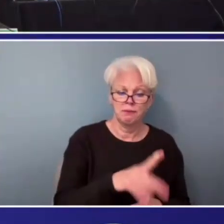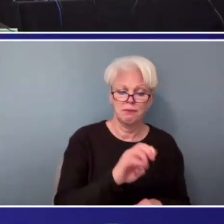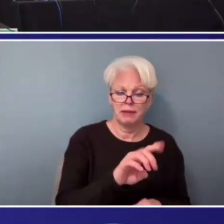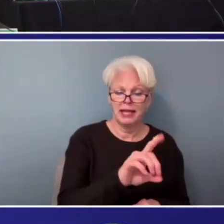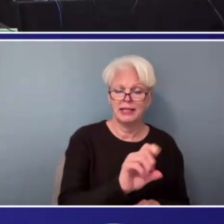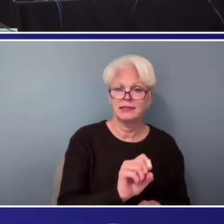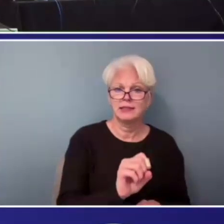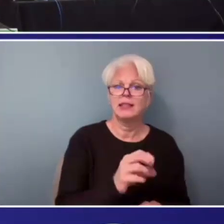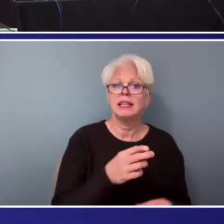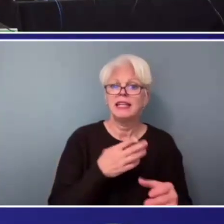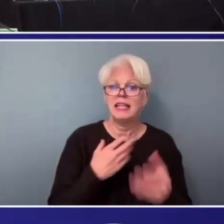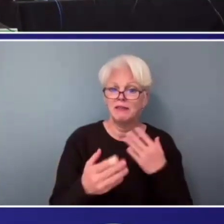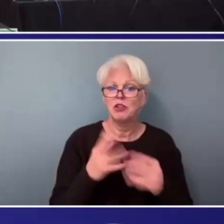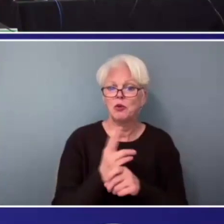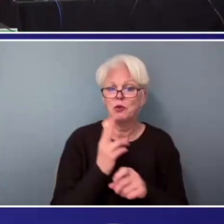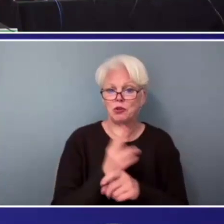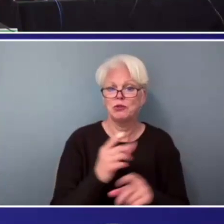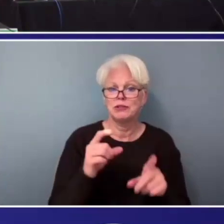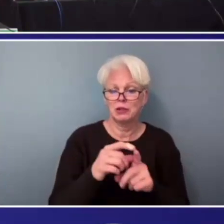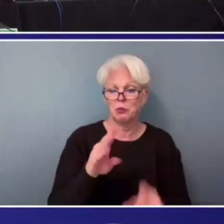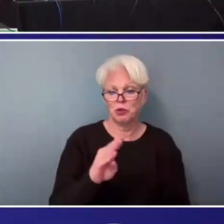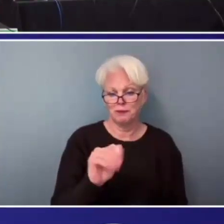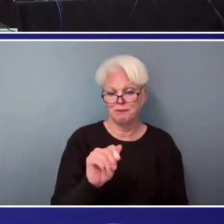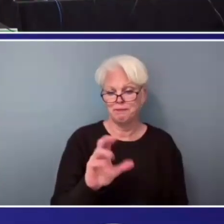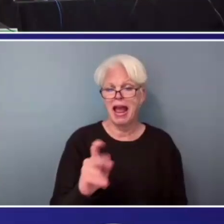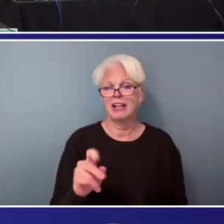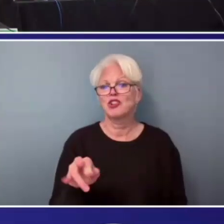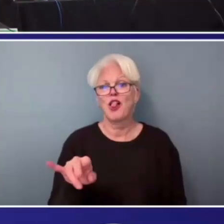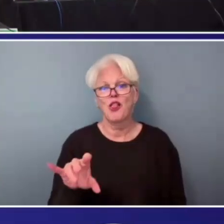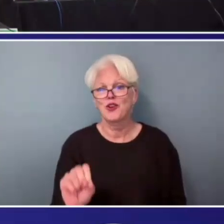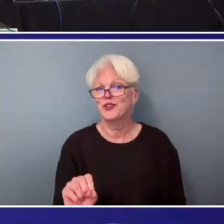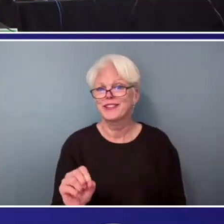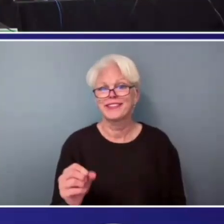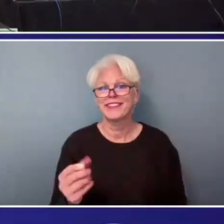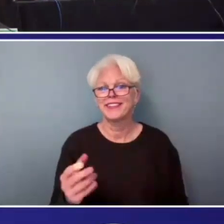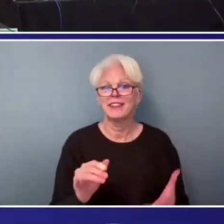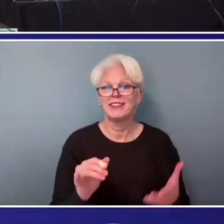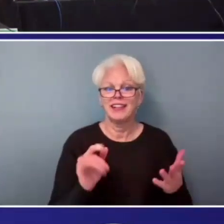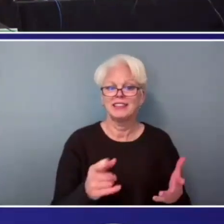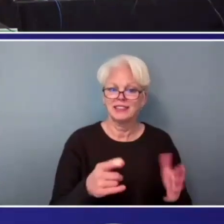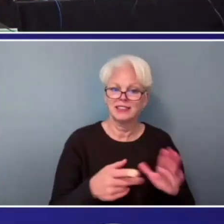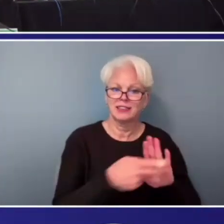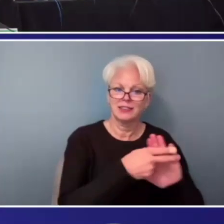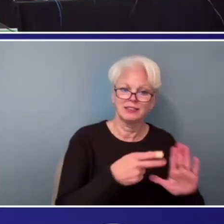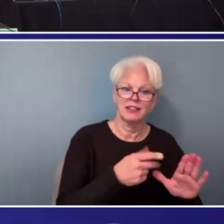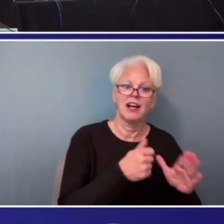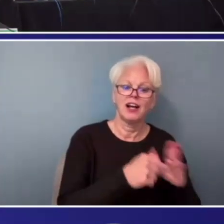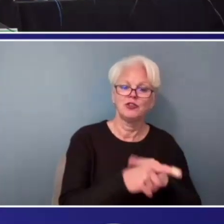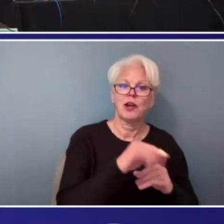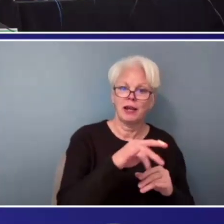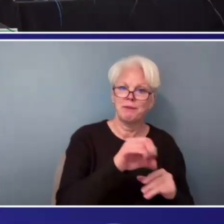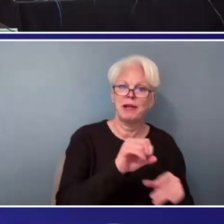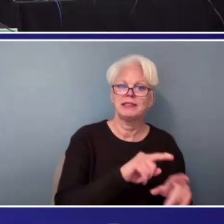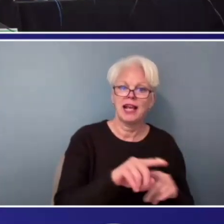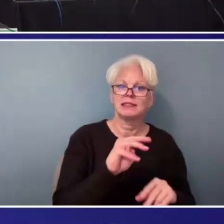bachelors. So I think, I think there's some -- you know, that, that issue -- It's functionally a doctorate, yeah.